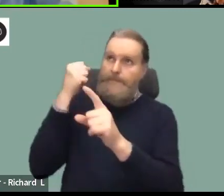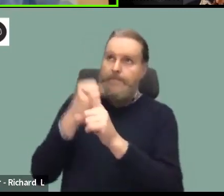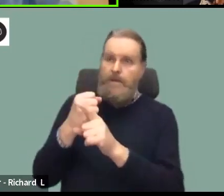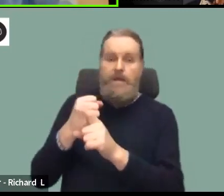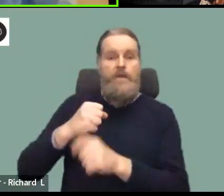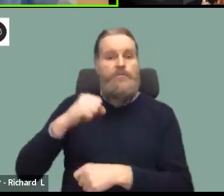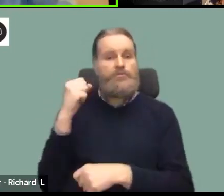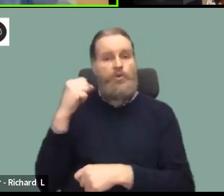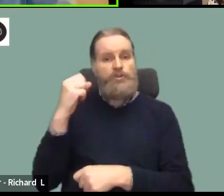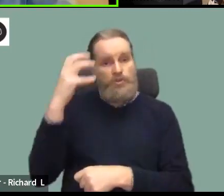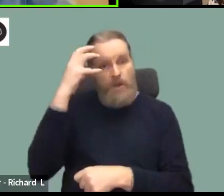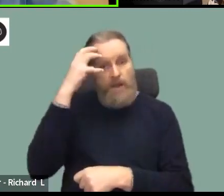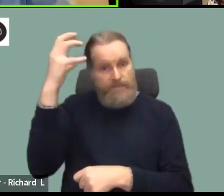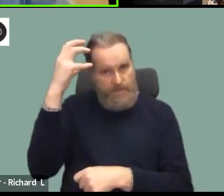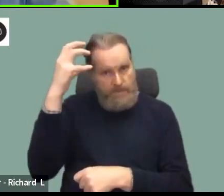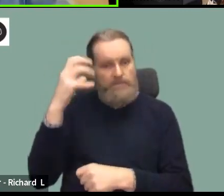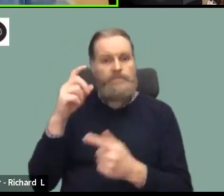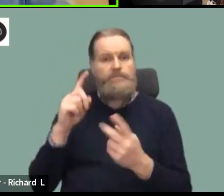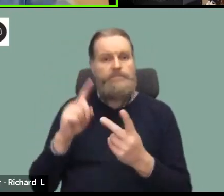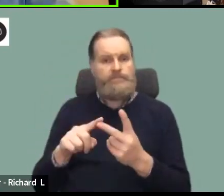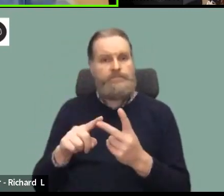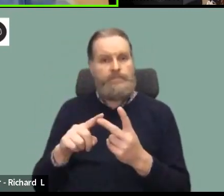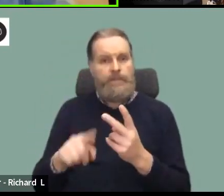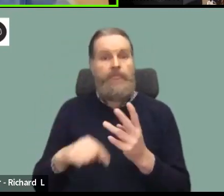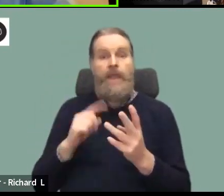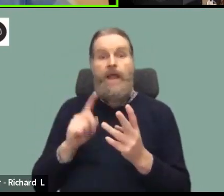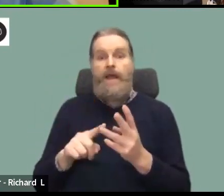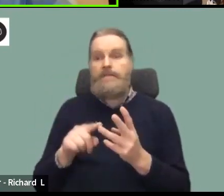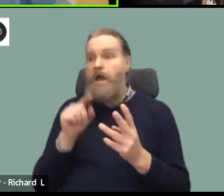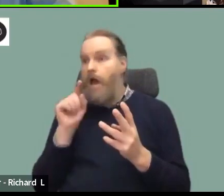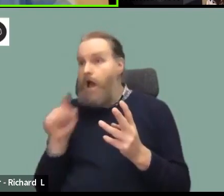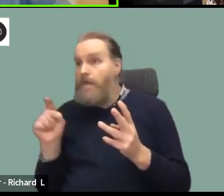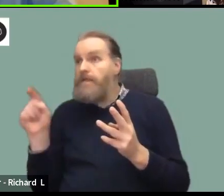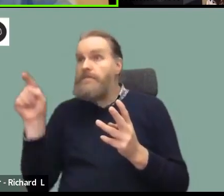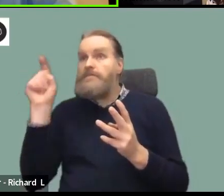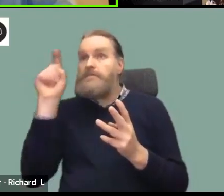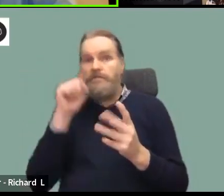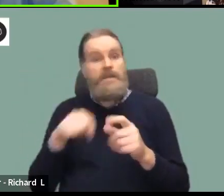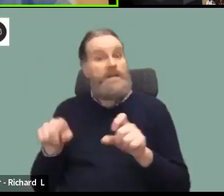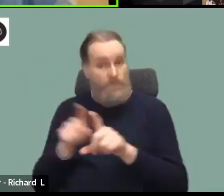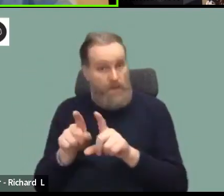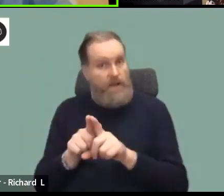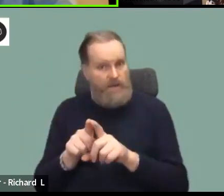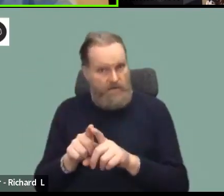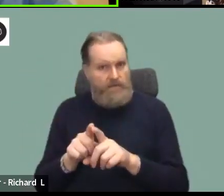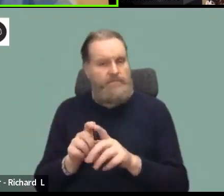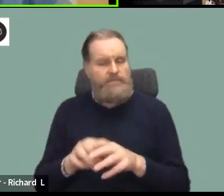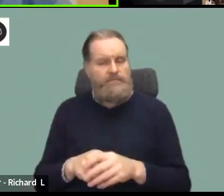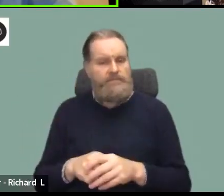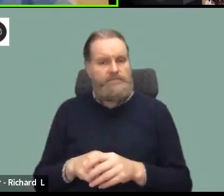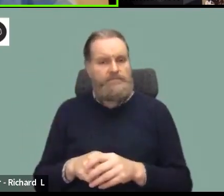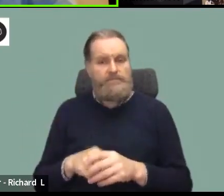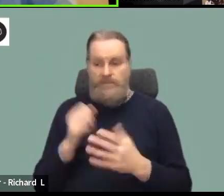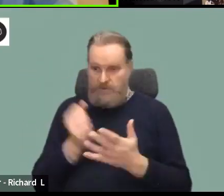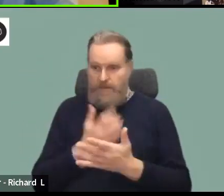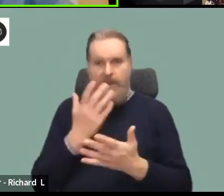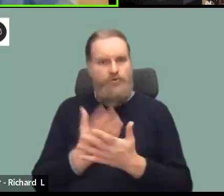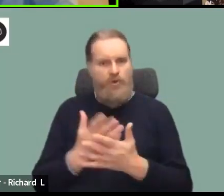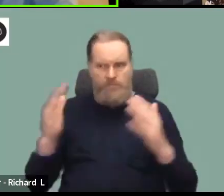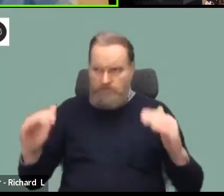scottish Government to give more pay. pain. And we are considering every other part of the Union has put submissions in two submissions in to ensure this